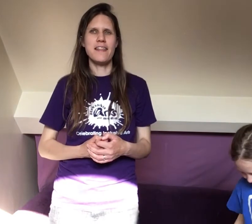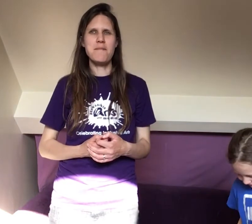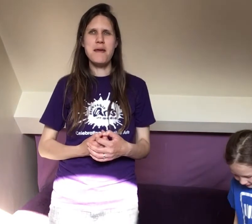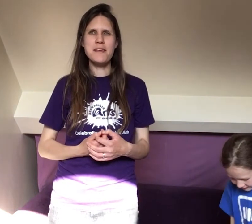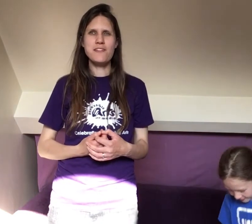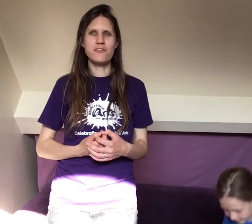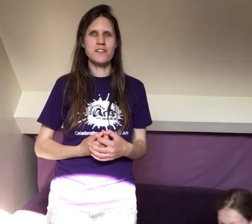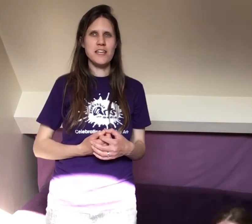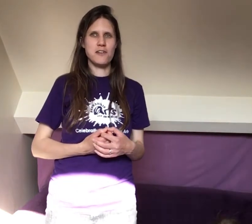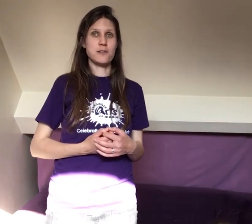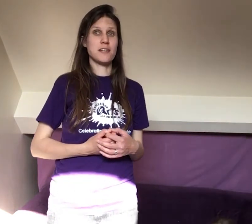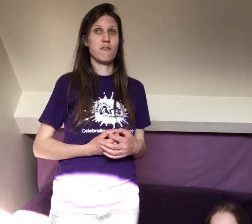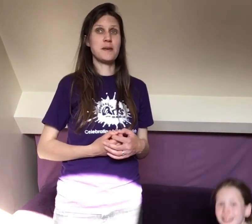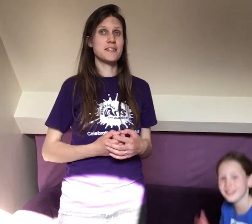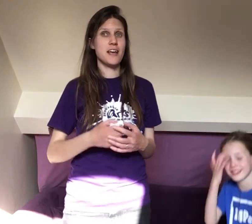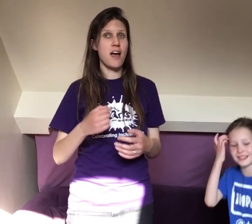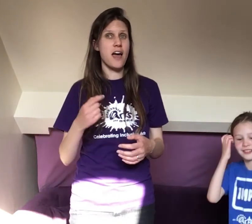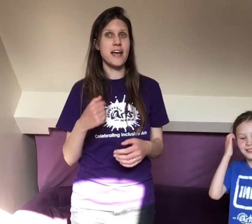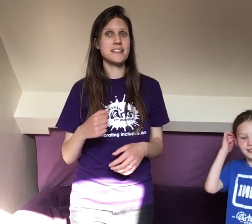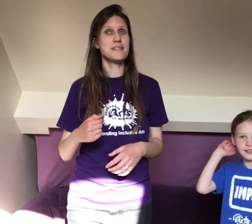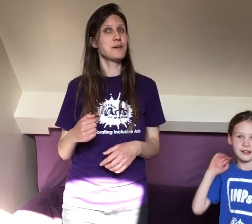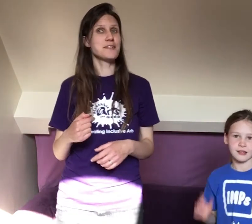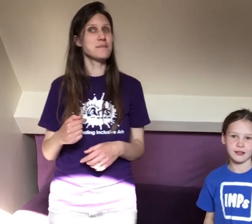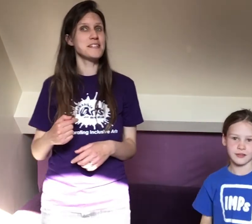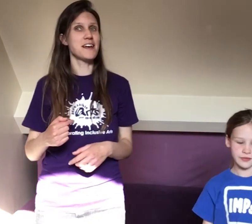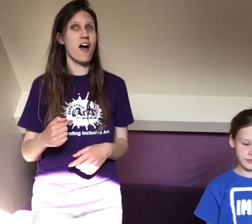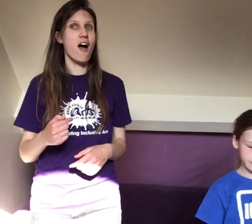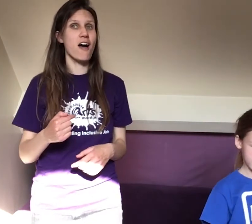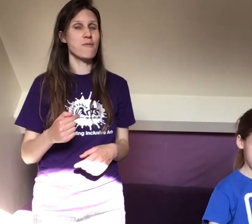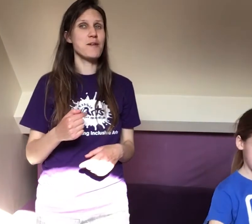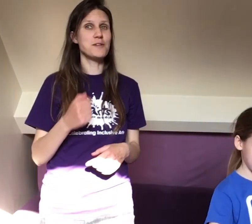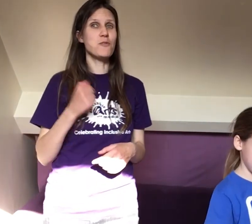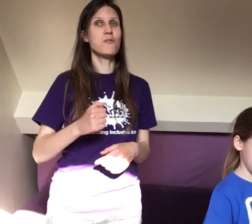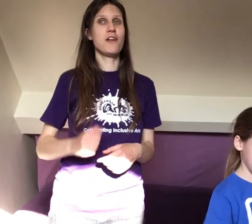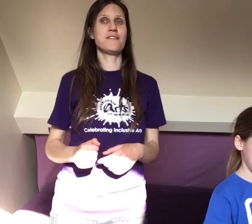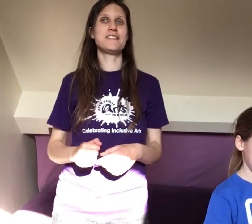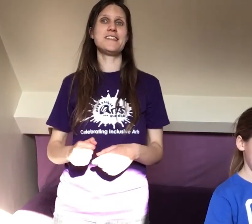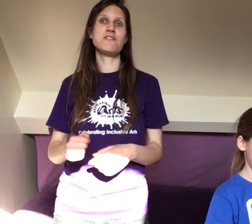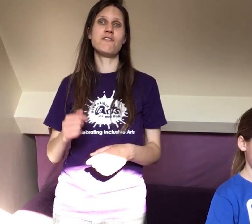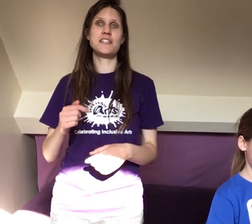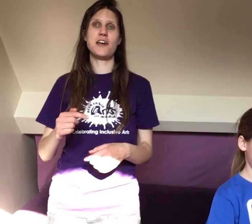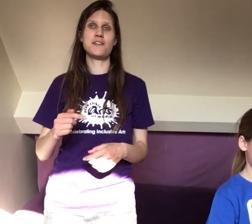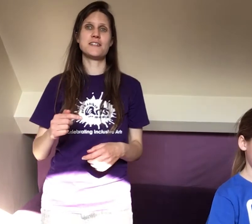And then maybe you could video yourself because at Accessible Arts and Media we would all love to see your videos,